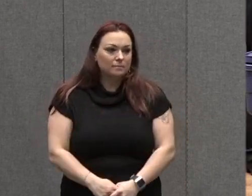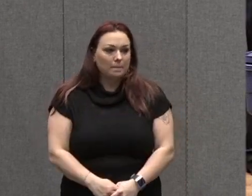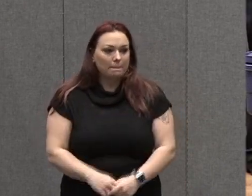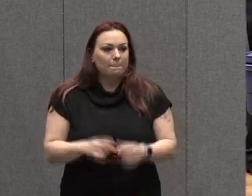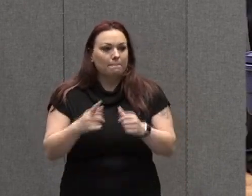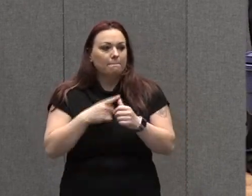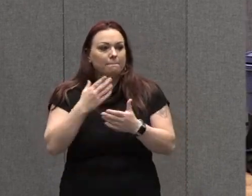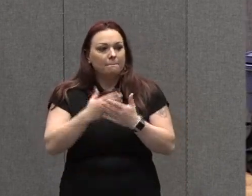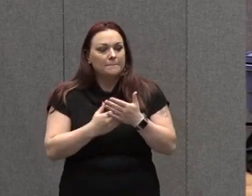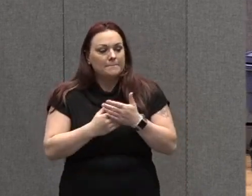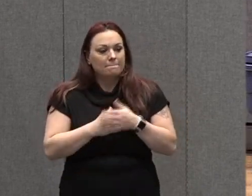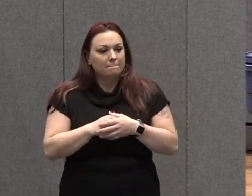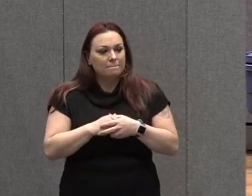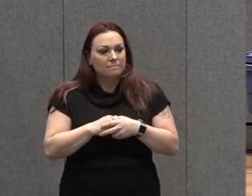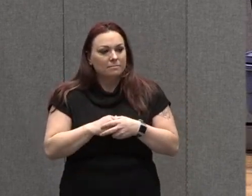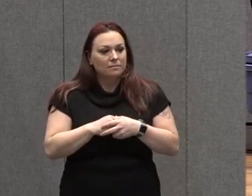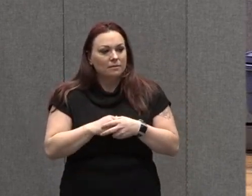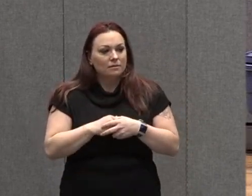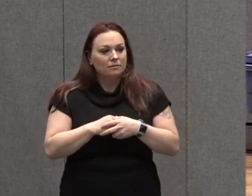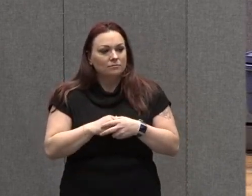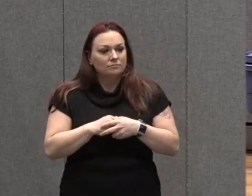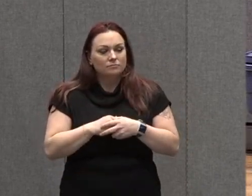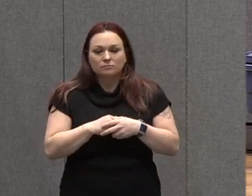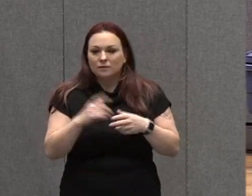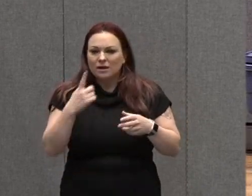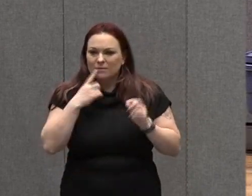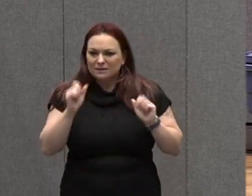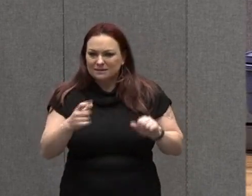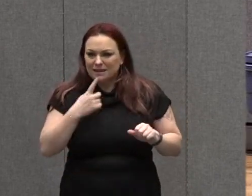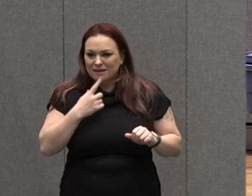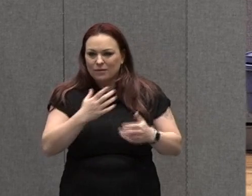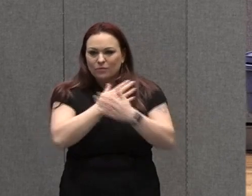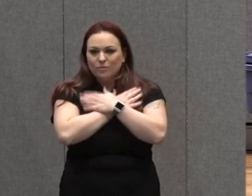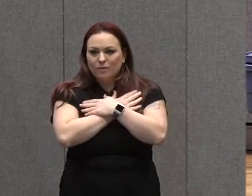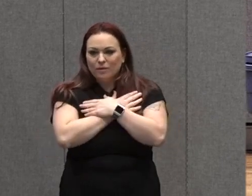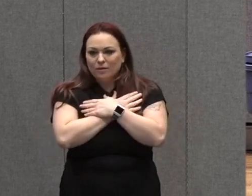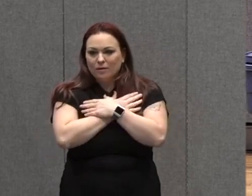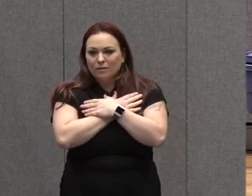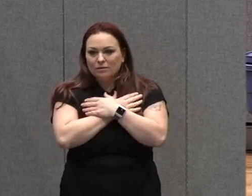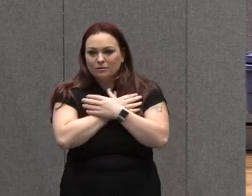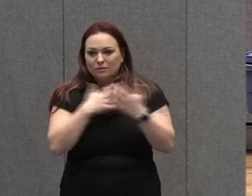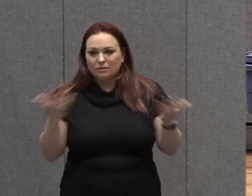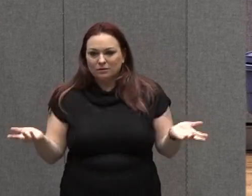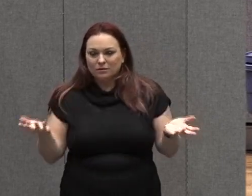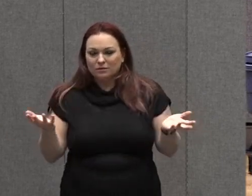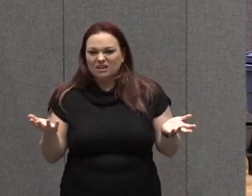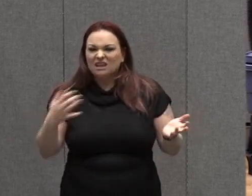Yuck. - Can we say yuck? Well we have a rest but- - we have a rest but we could think yuck like that yeah.